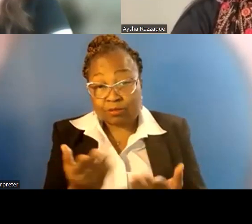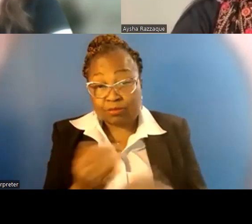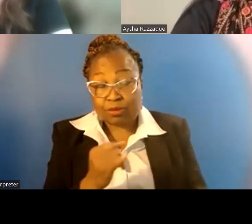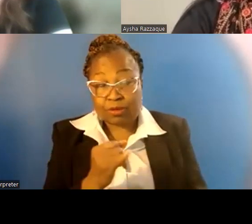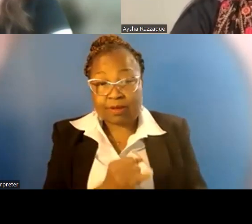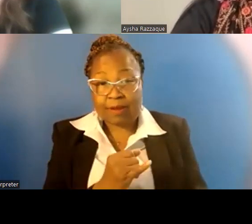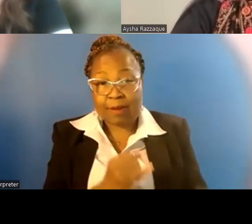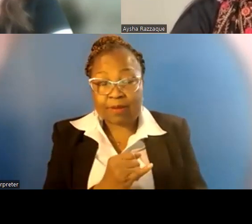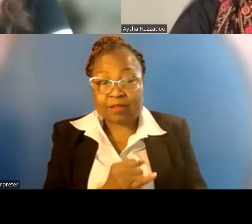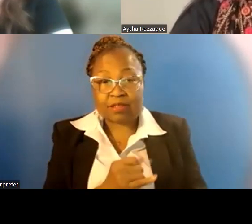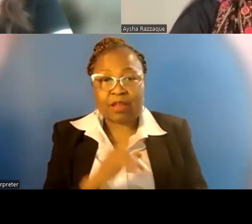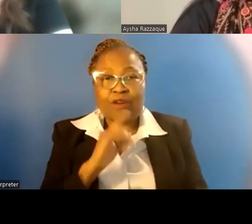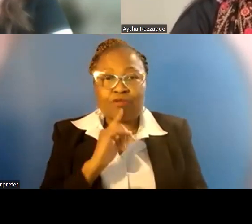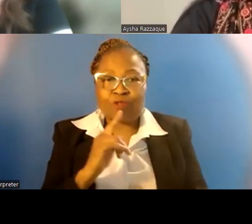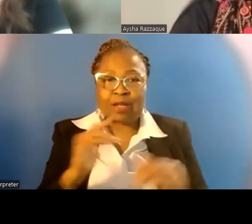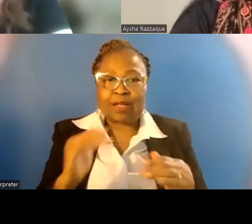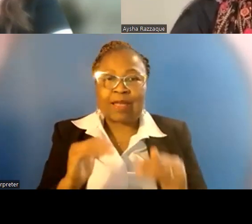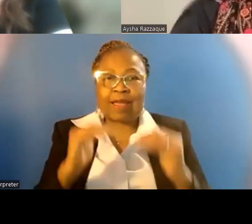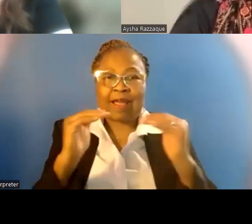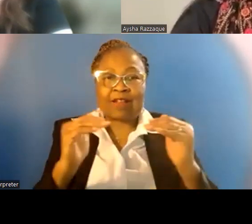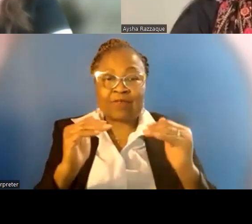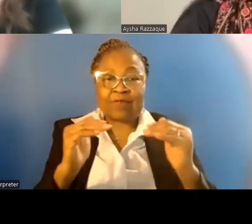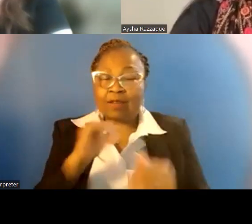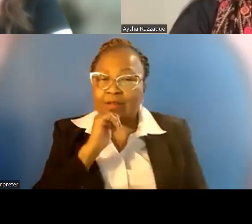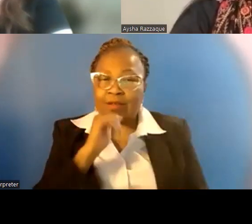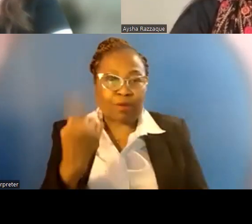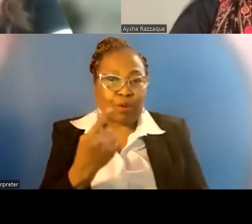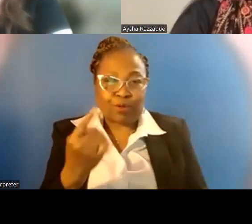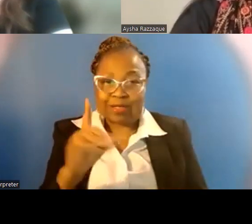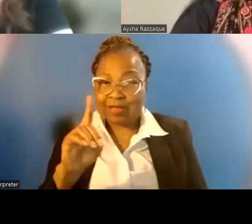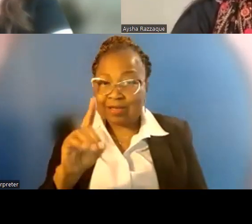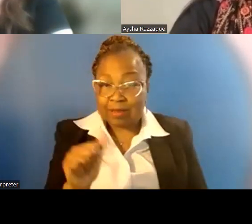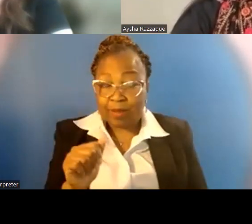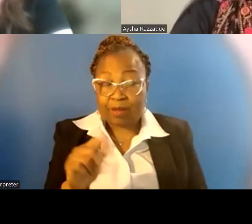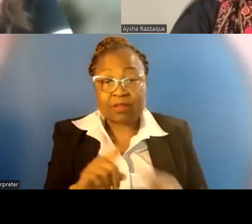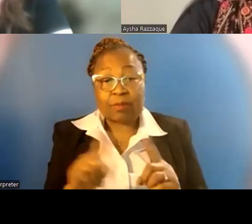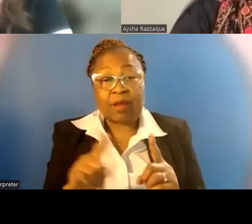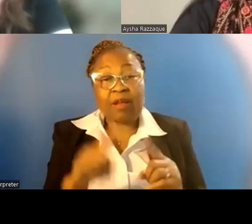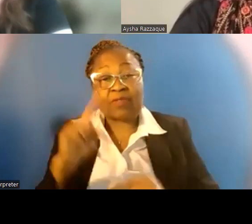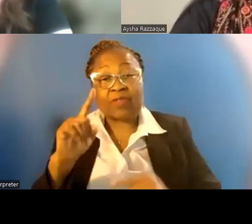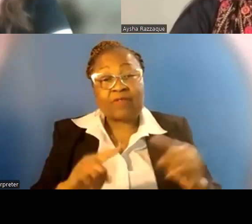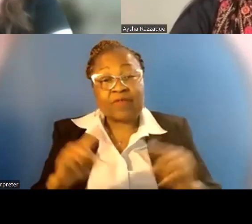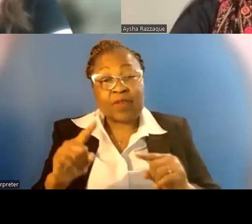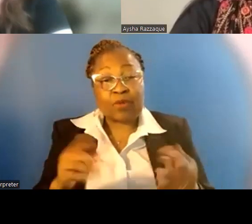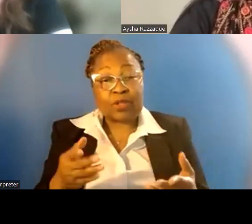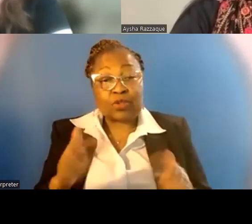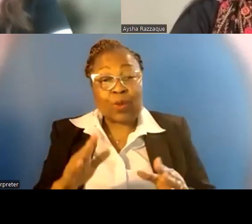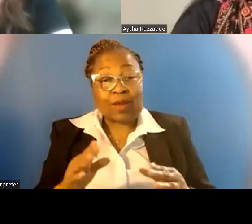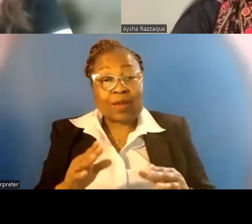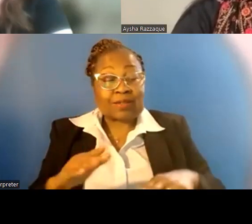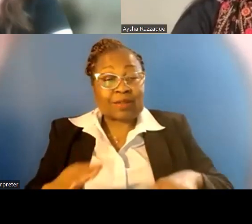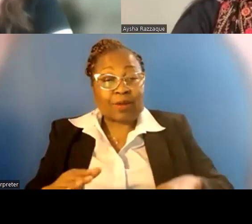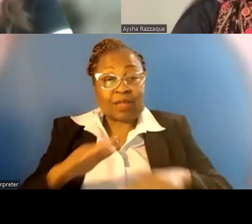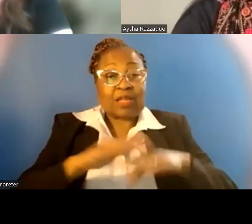and really elevate not only disability but the various ways that disability intersects with multiple identities.